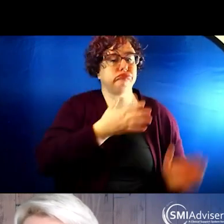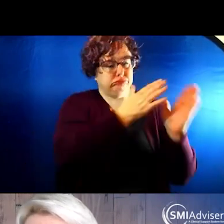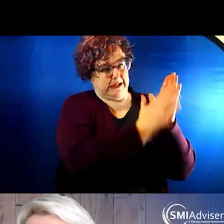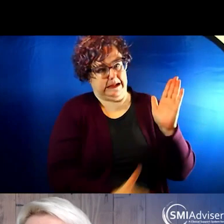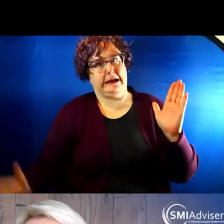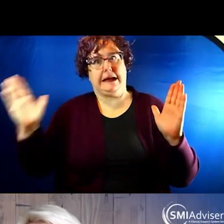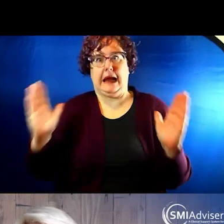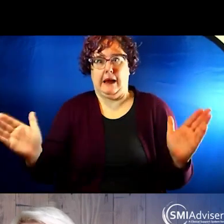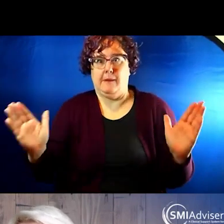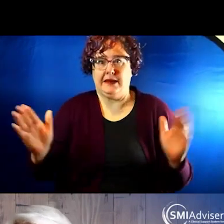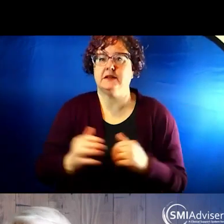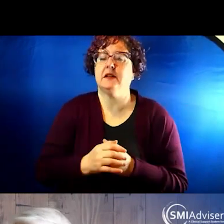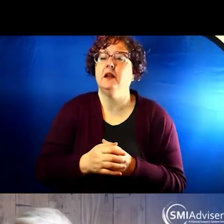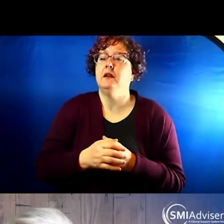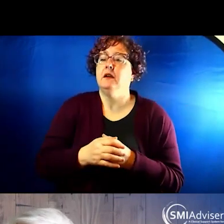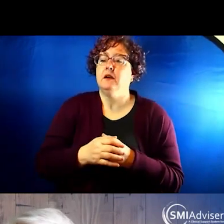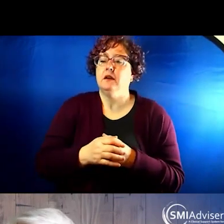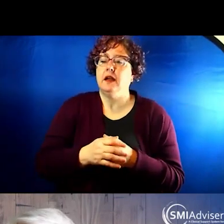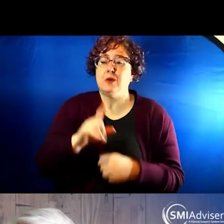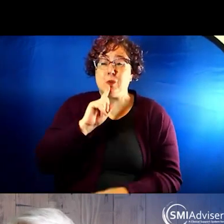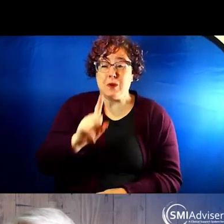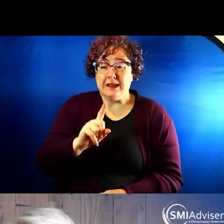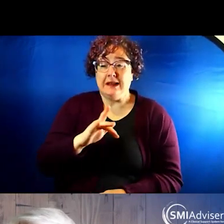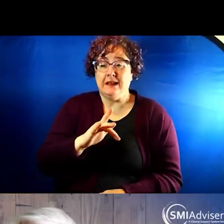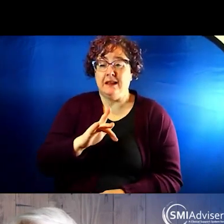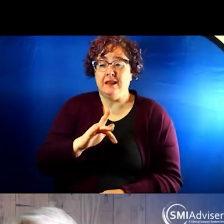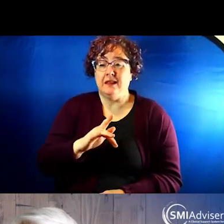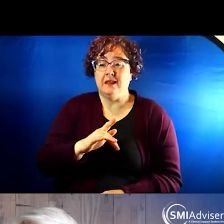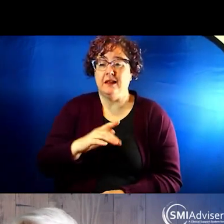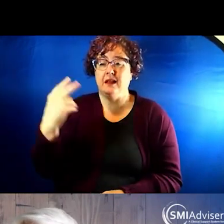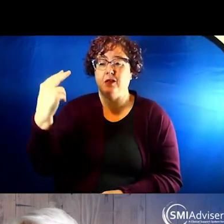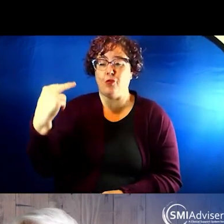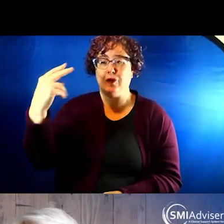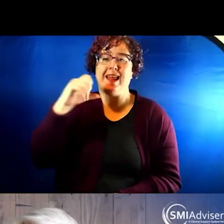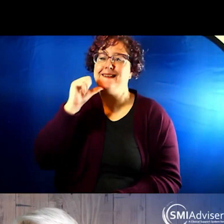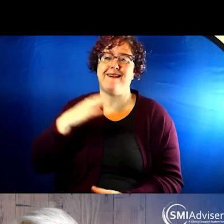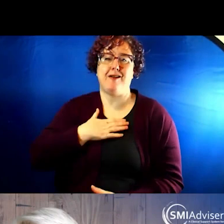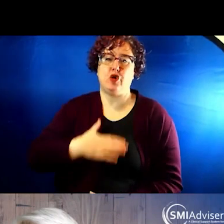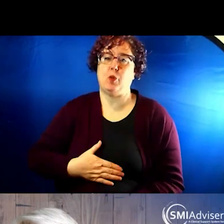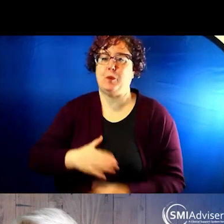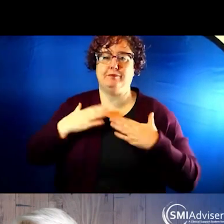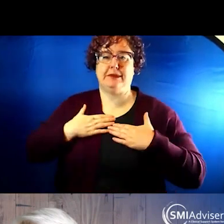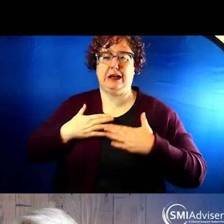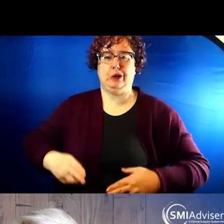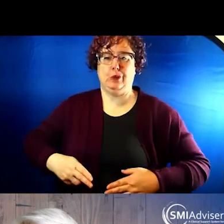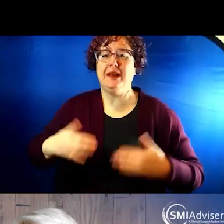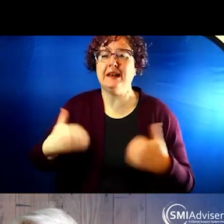ME IS THE DEHUMANIZATION OF BEING IN CARE.